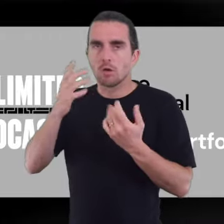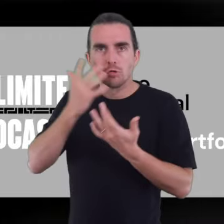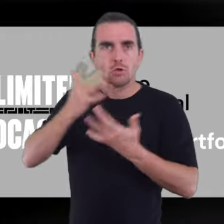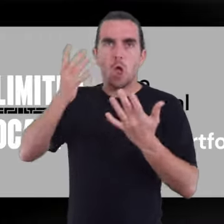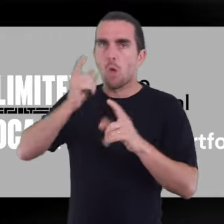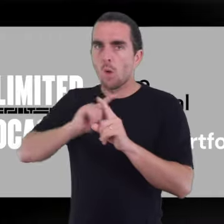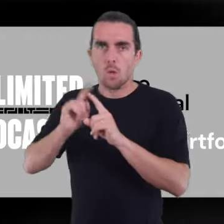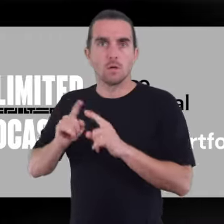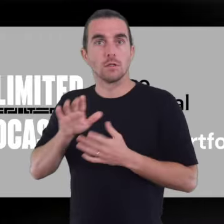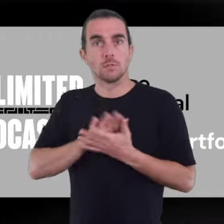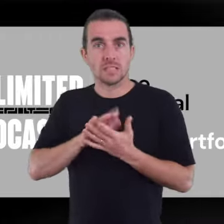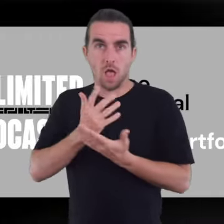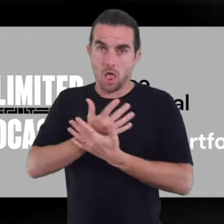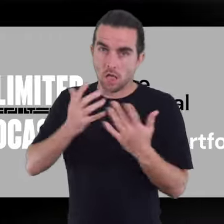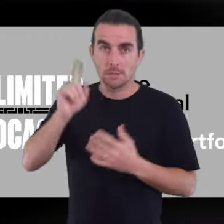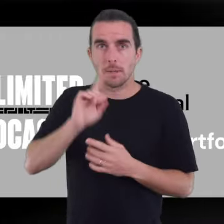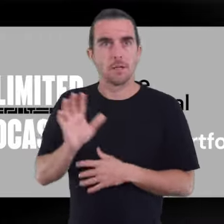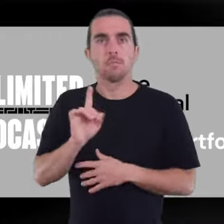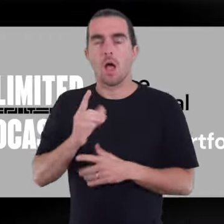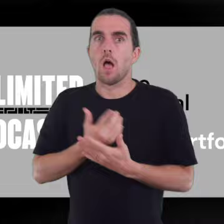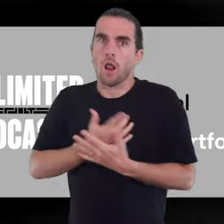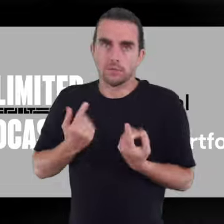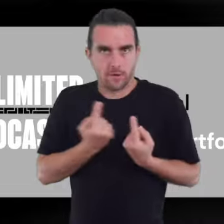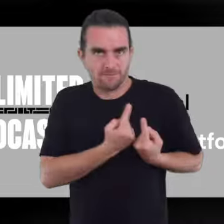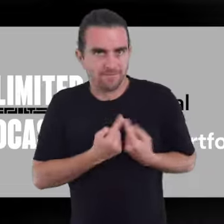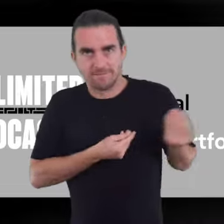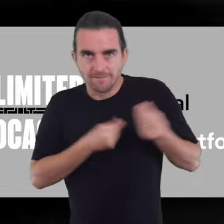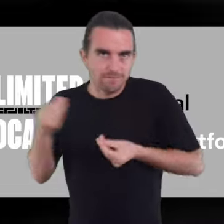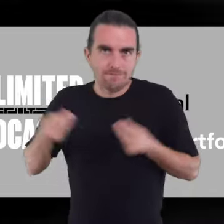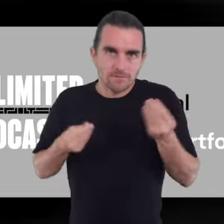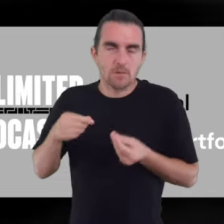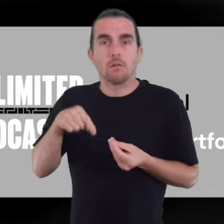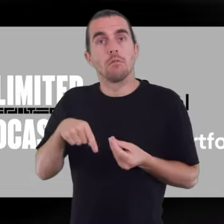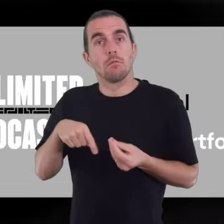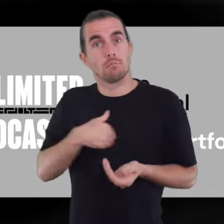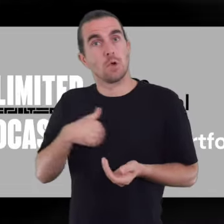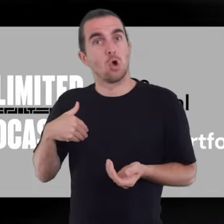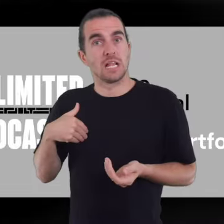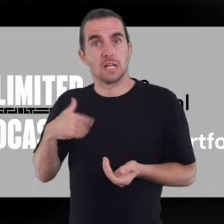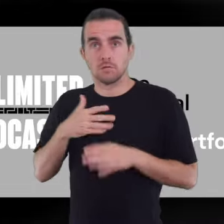that doesn't require you taking lots of people, but also lots of kit. This morning, I go and exercise,